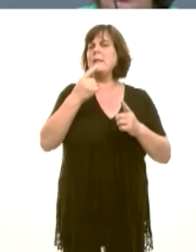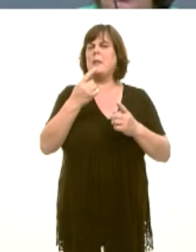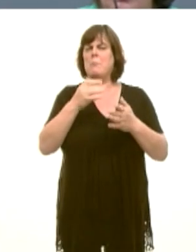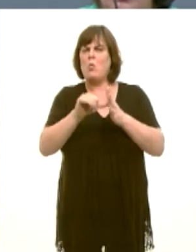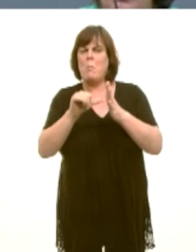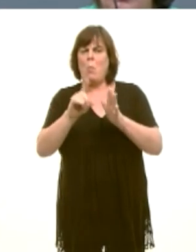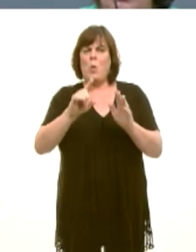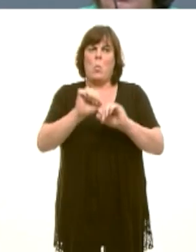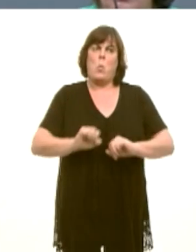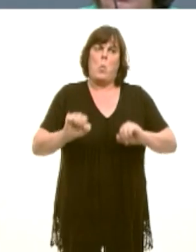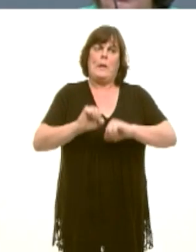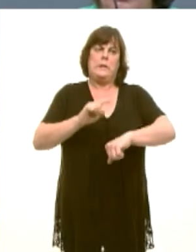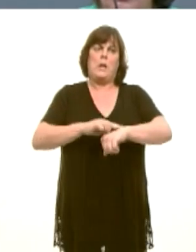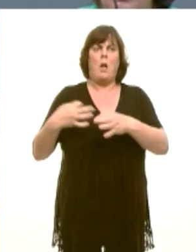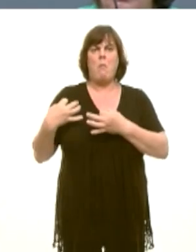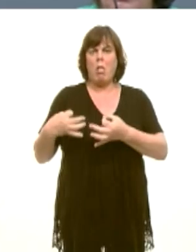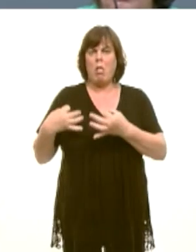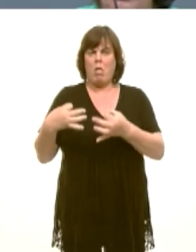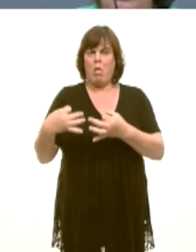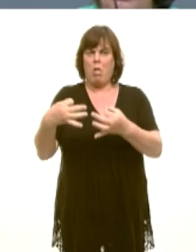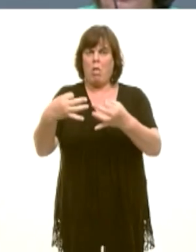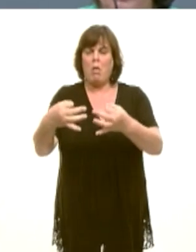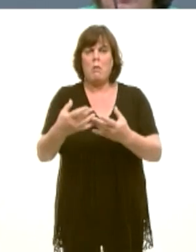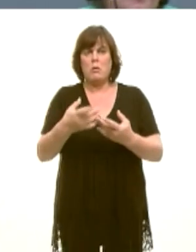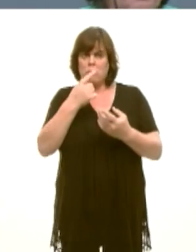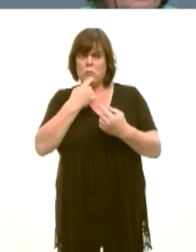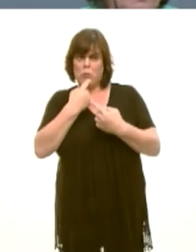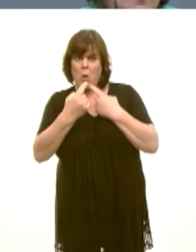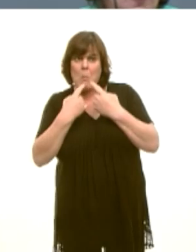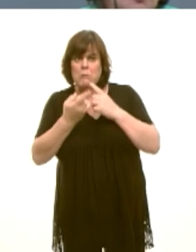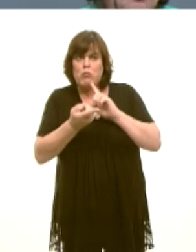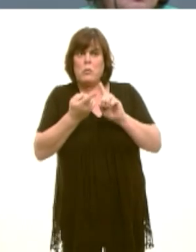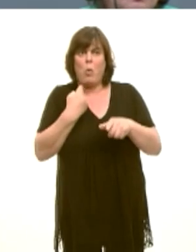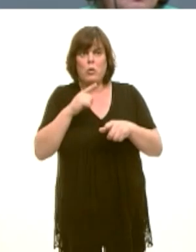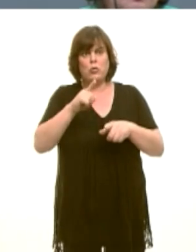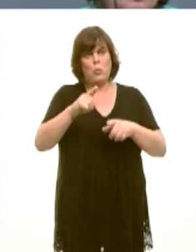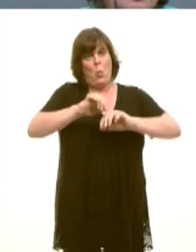the wait that people are havingóto stay on the listóto go into that cardiac unit, because,